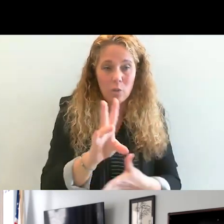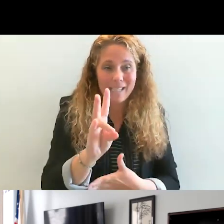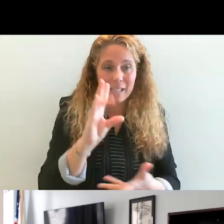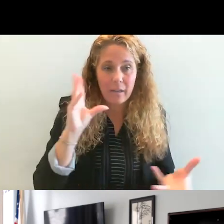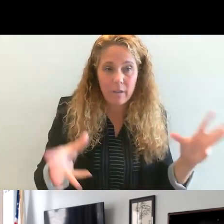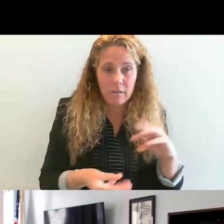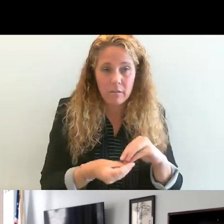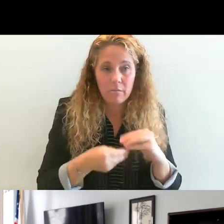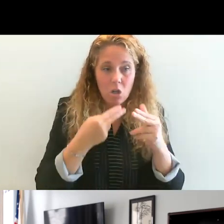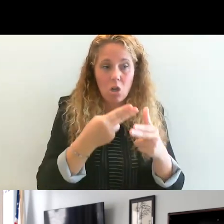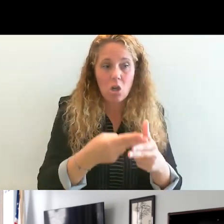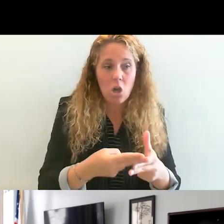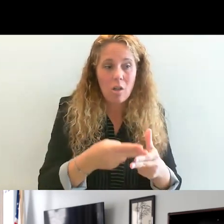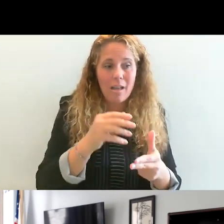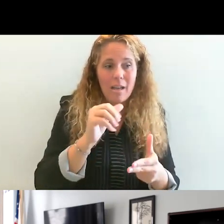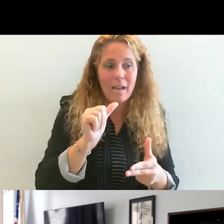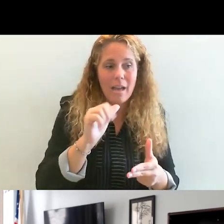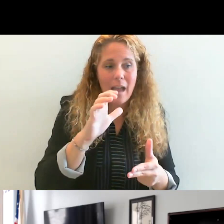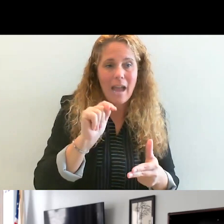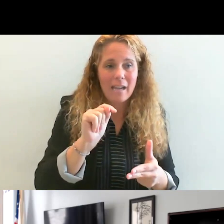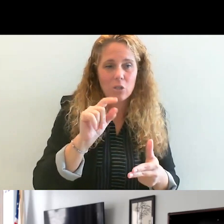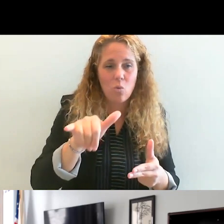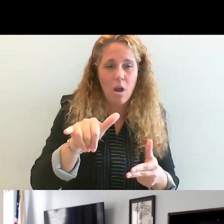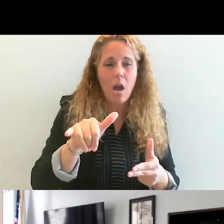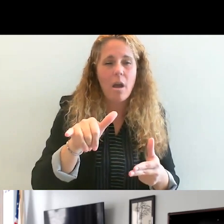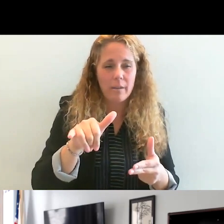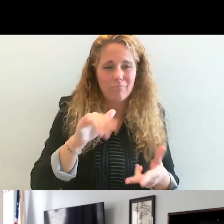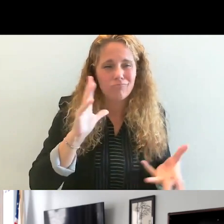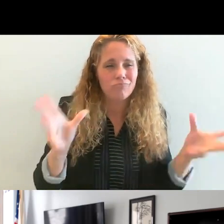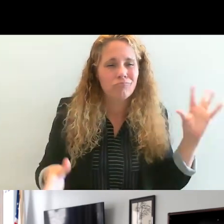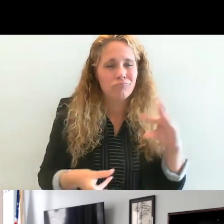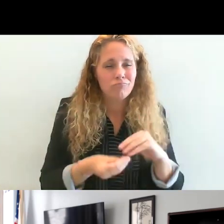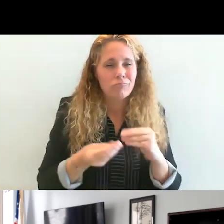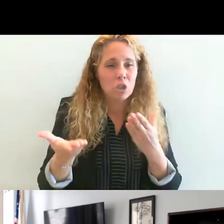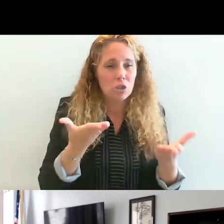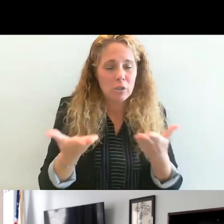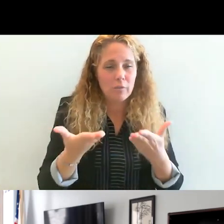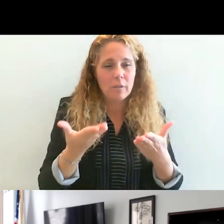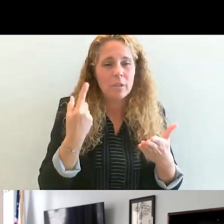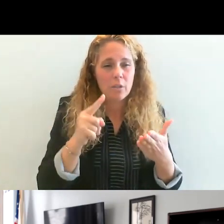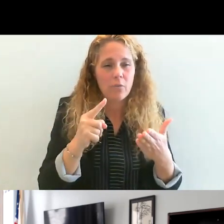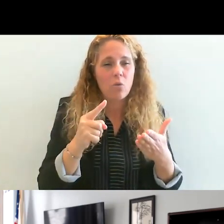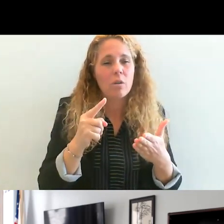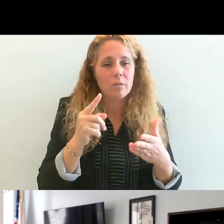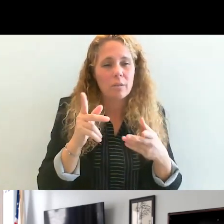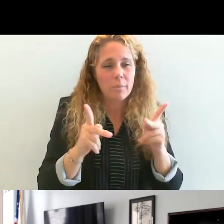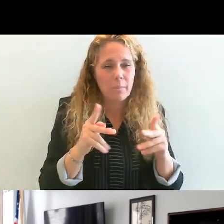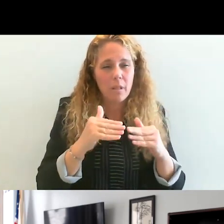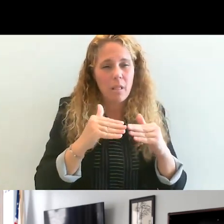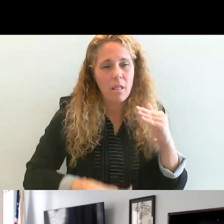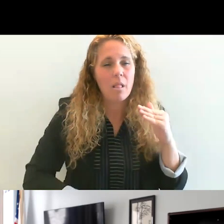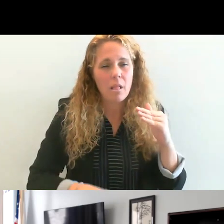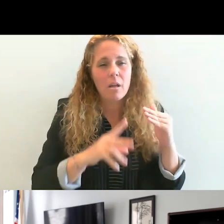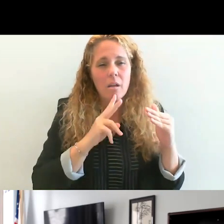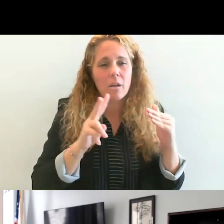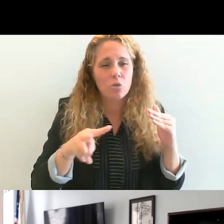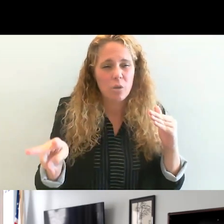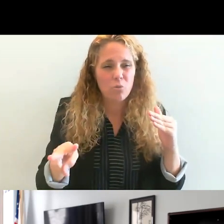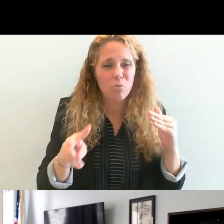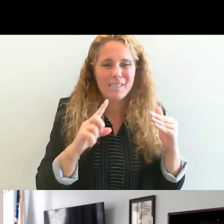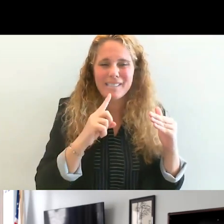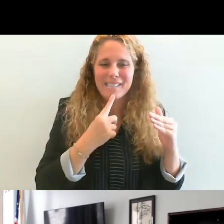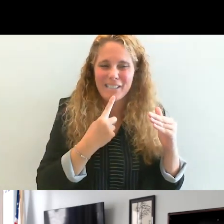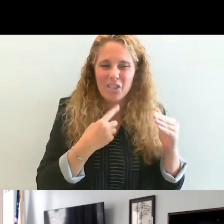WE CALL IT PACT-Y. IT IS FOR INDIVIDUALS UNDER THE AGE OF 22